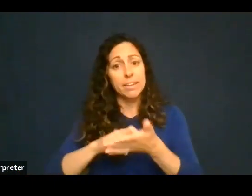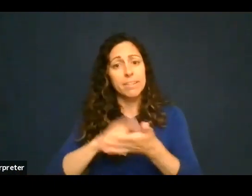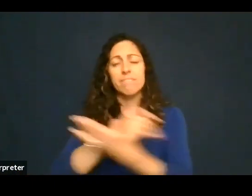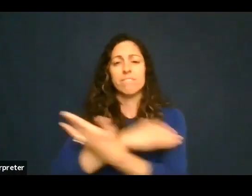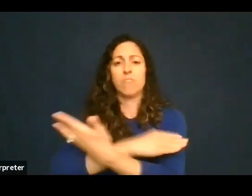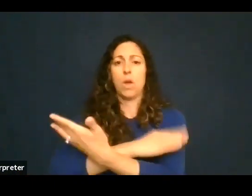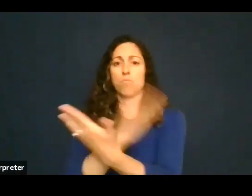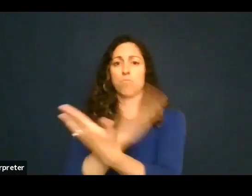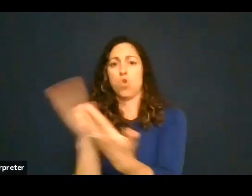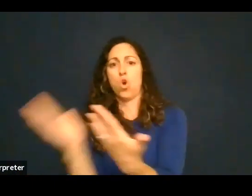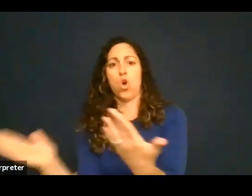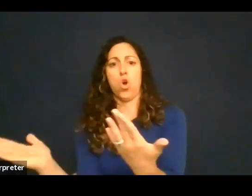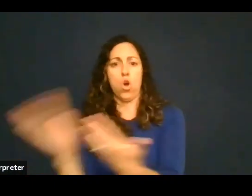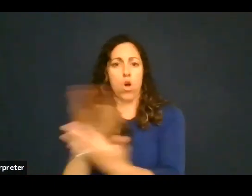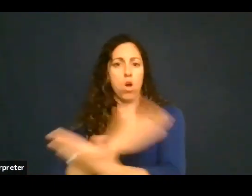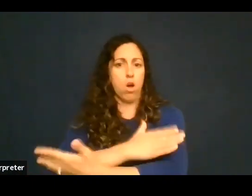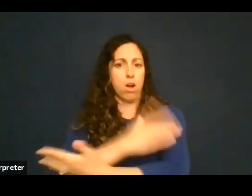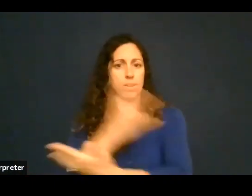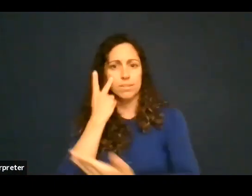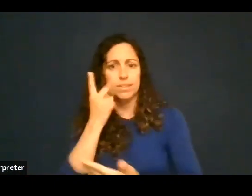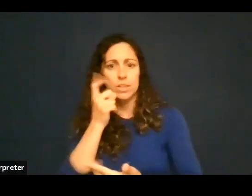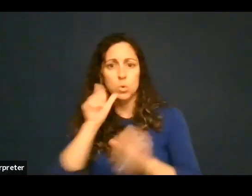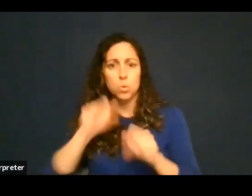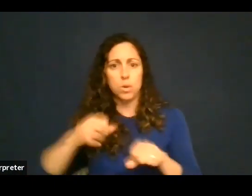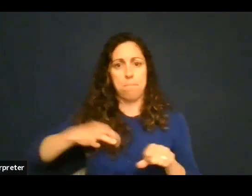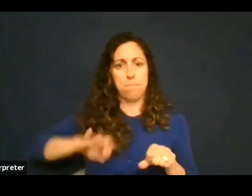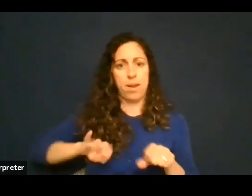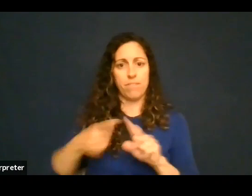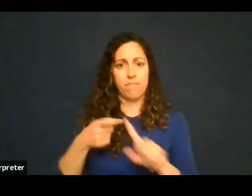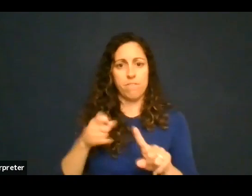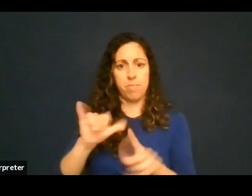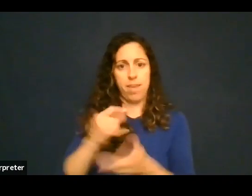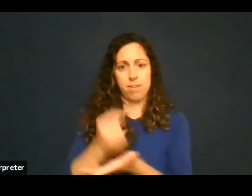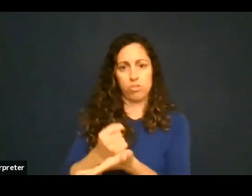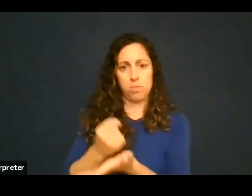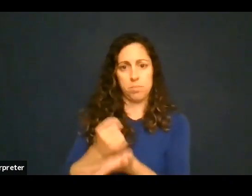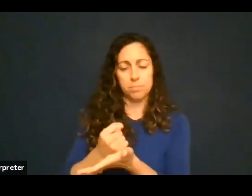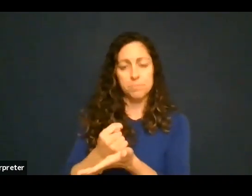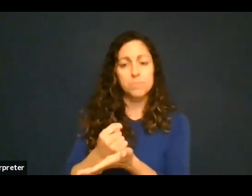benefit from your treatment. That can be done until registration or even